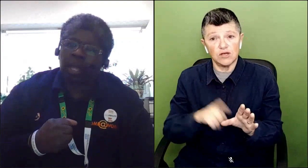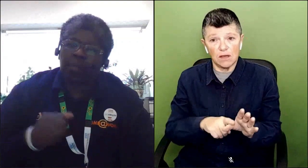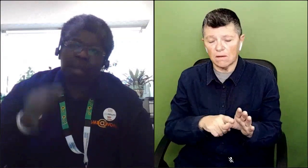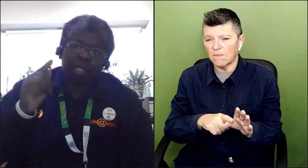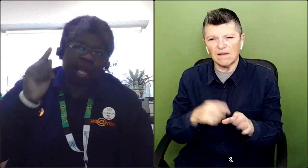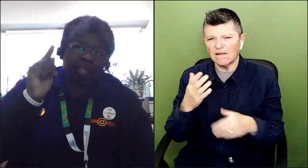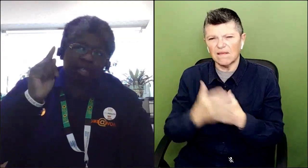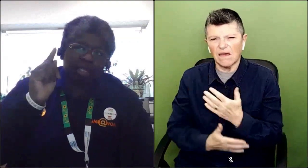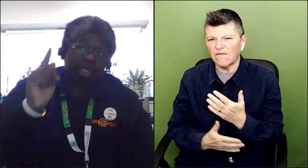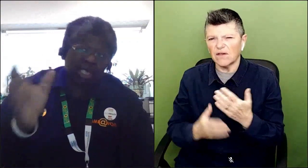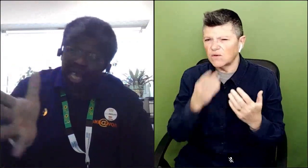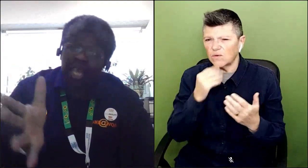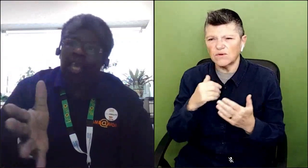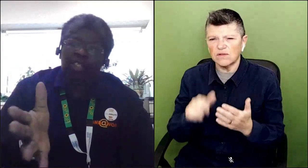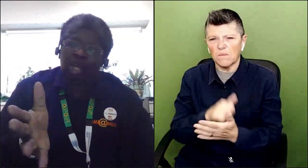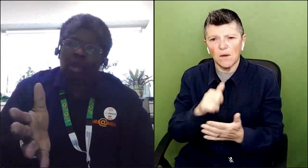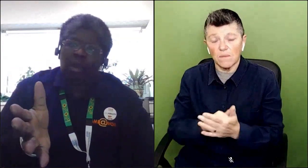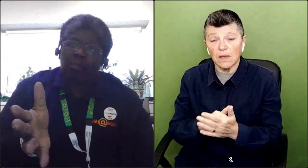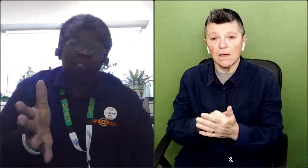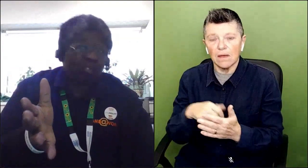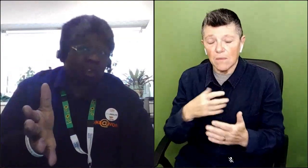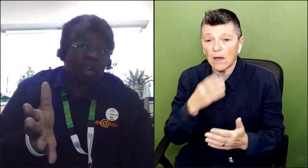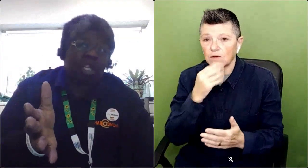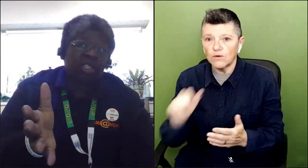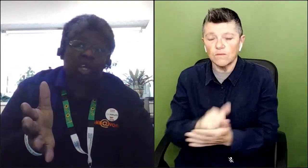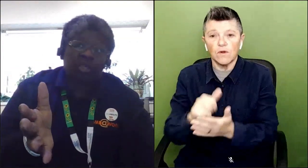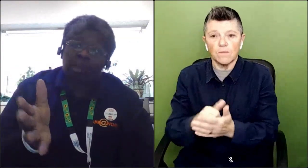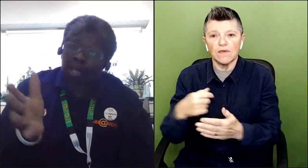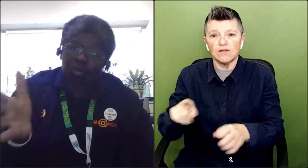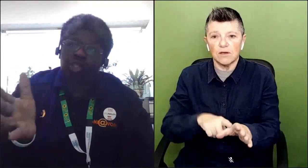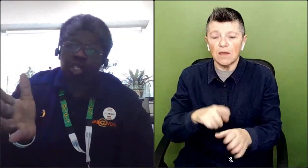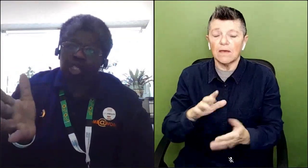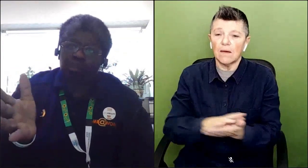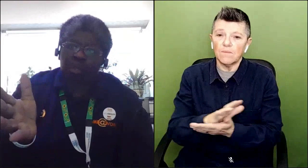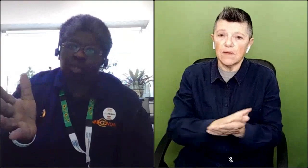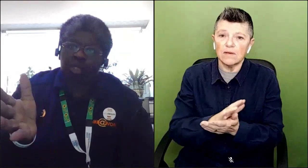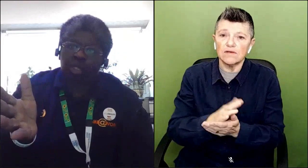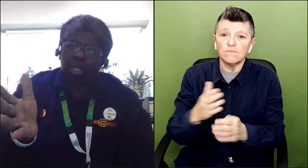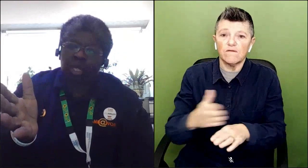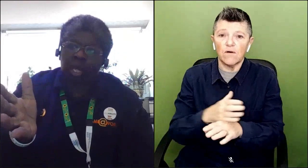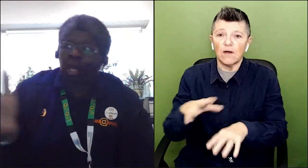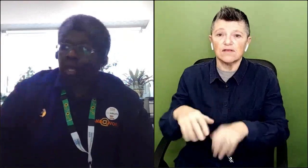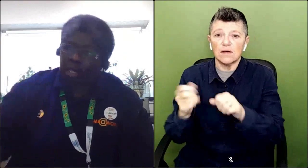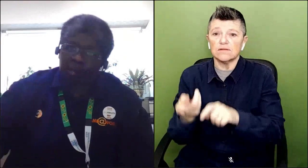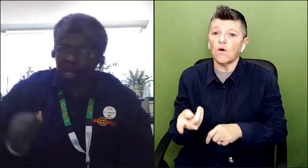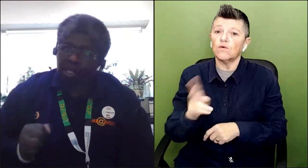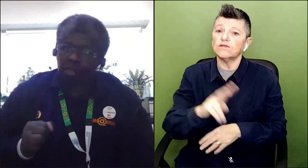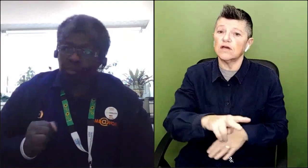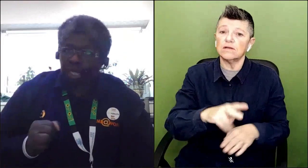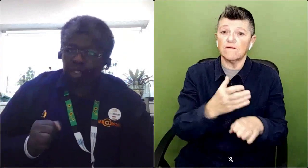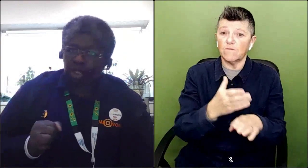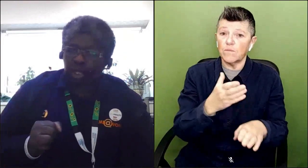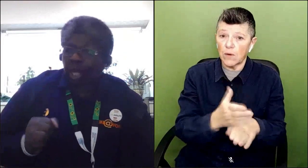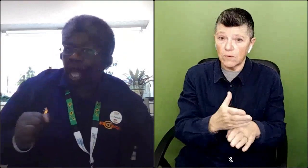It meant that I could get HR before I started my alternative post, get my new manager, have